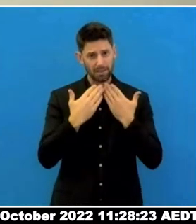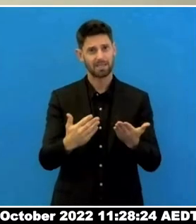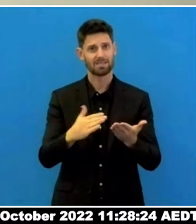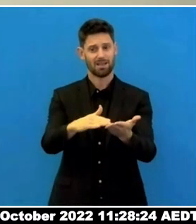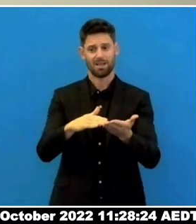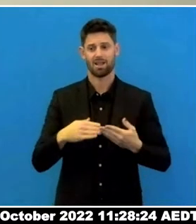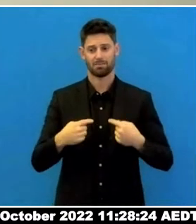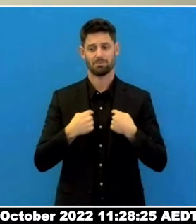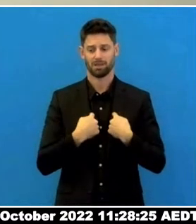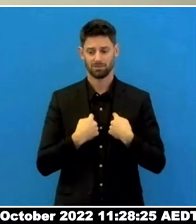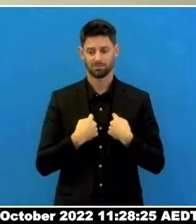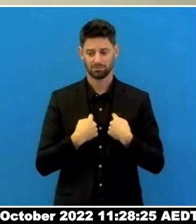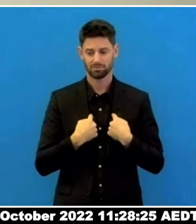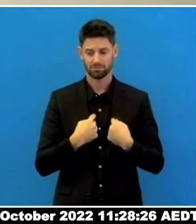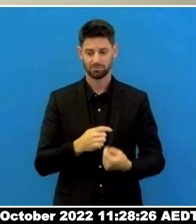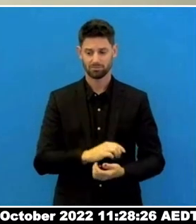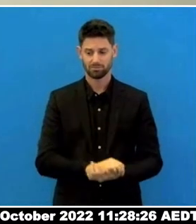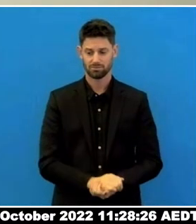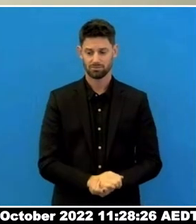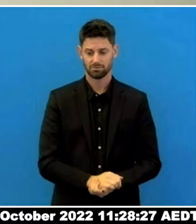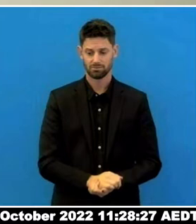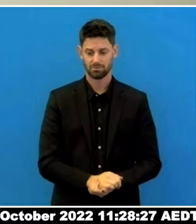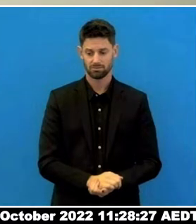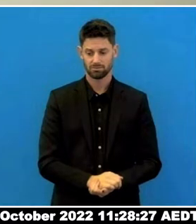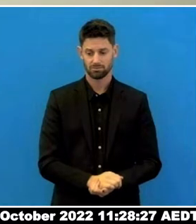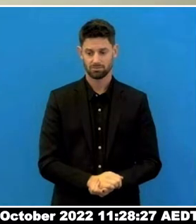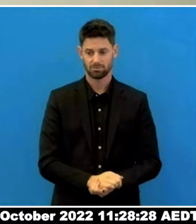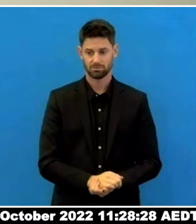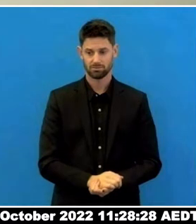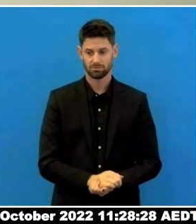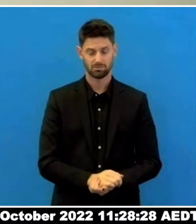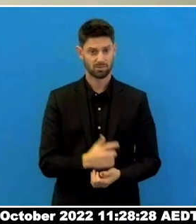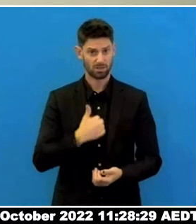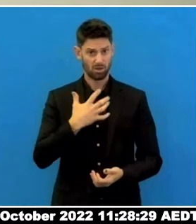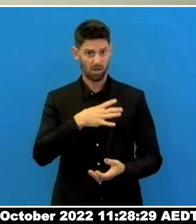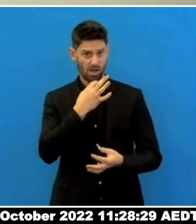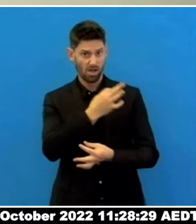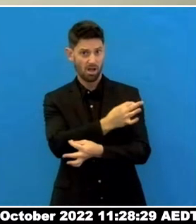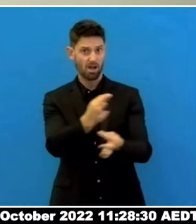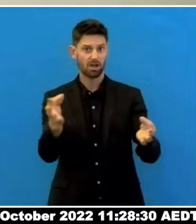Thus, I asking everybody, I need come out my life